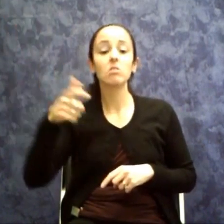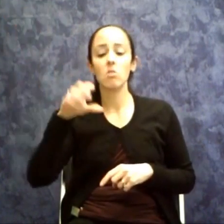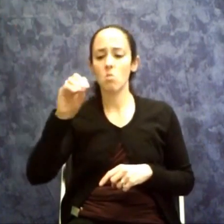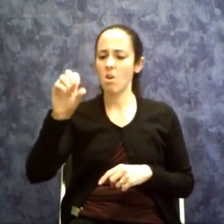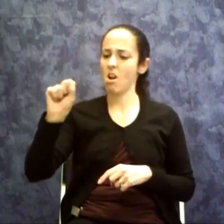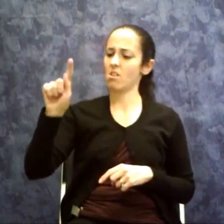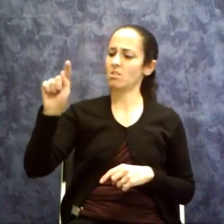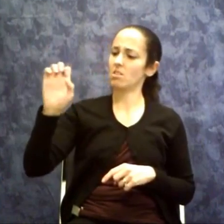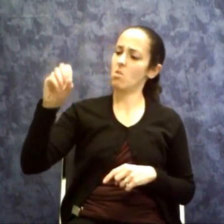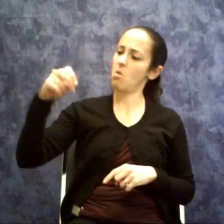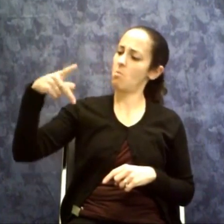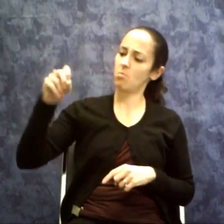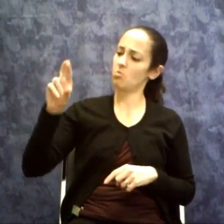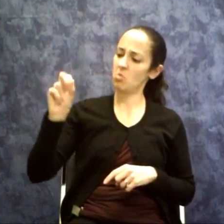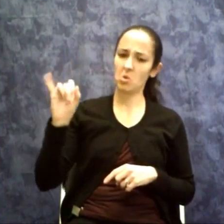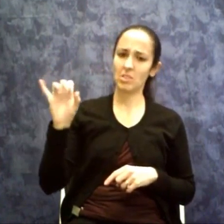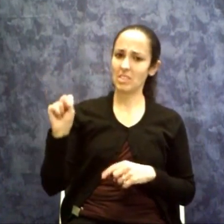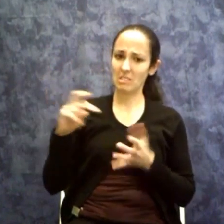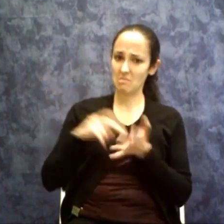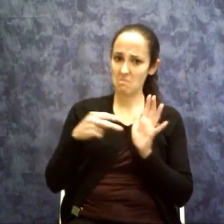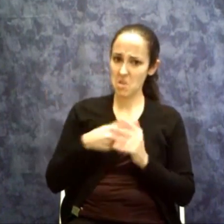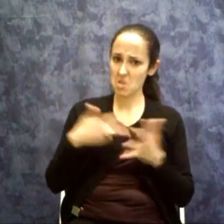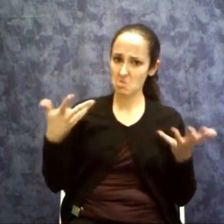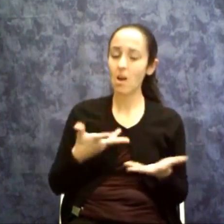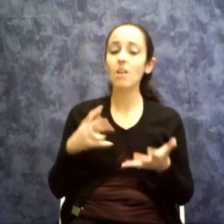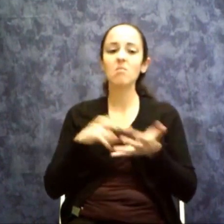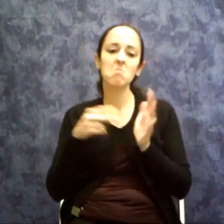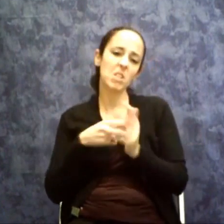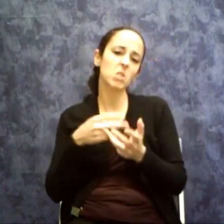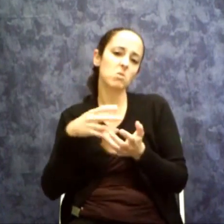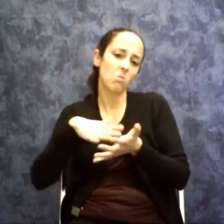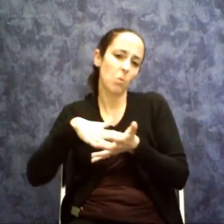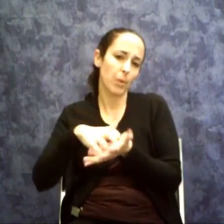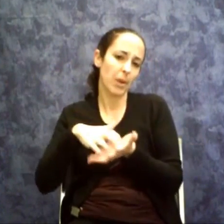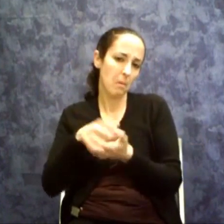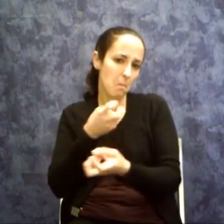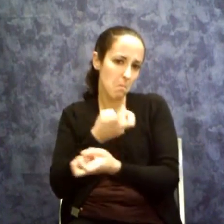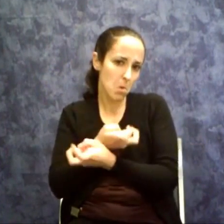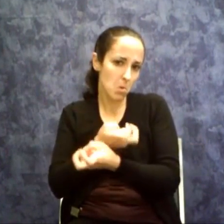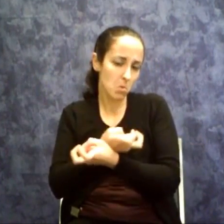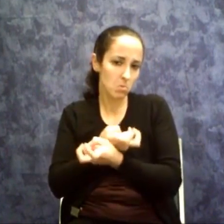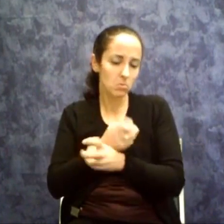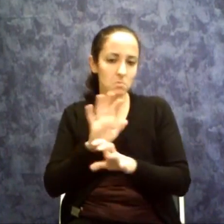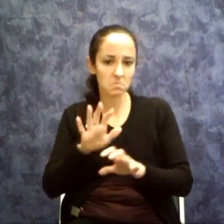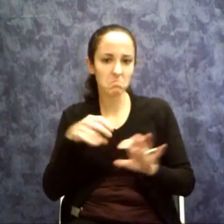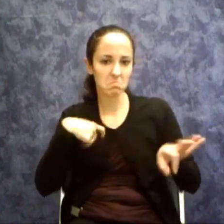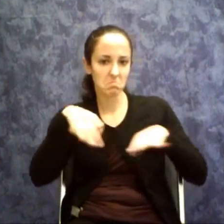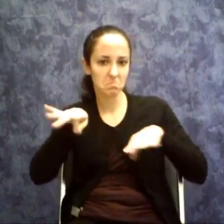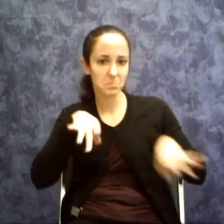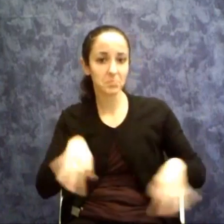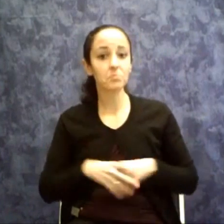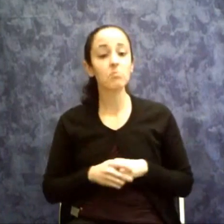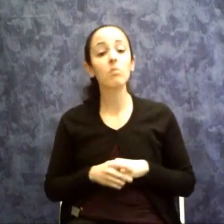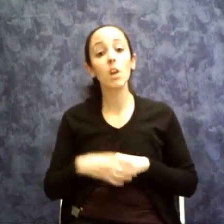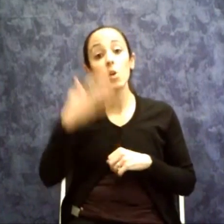When a person has osteoporosis, it means that the bones are very weak. I will explain.